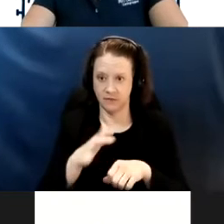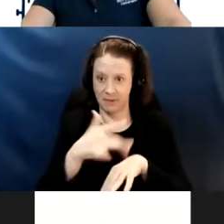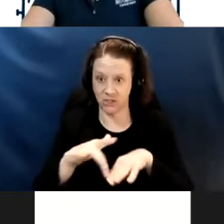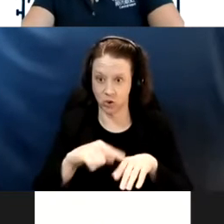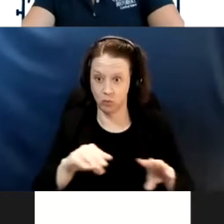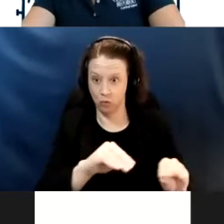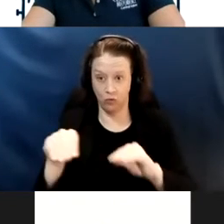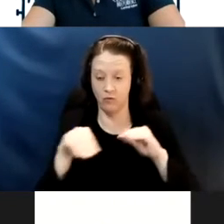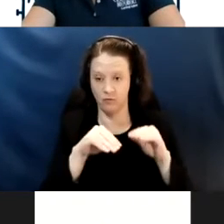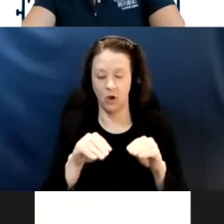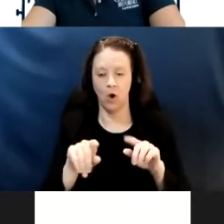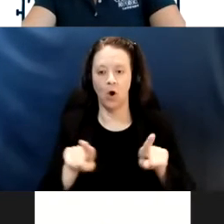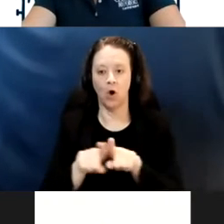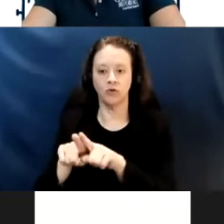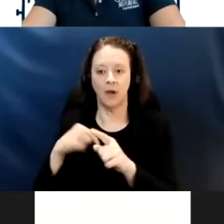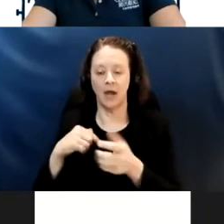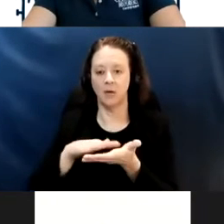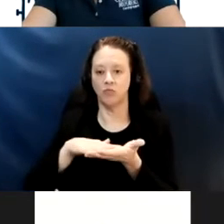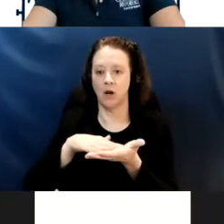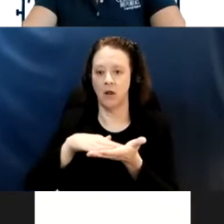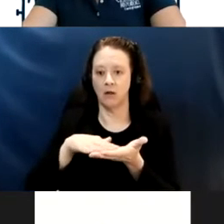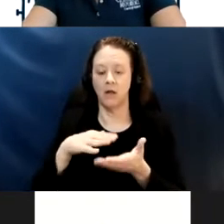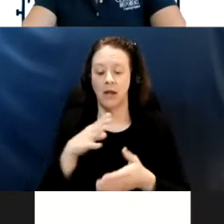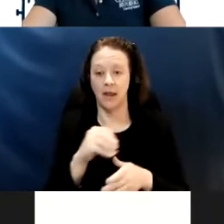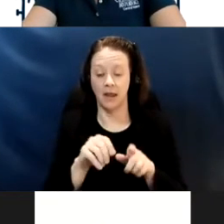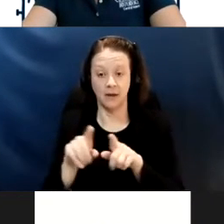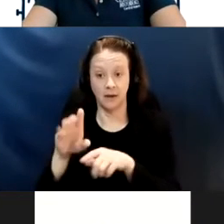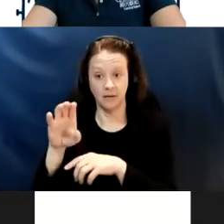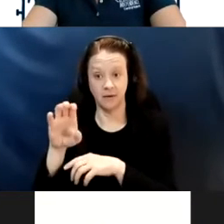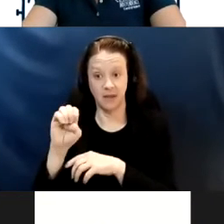and an electronic version, emailed upon request to anyone who did request that.